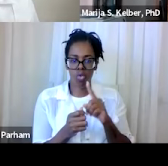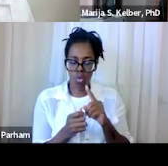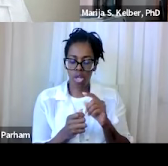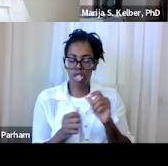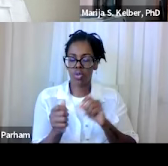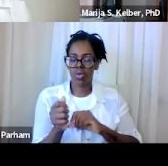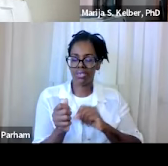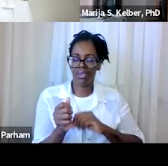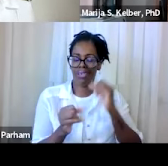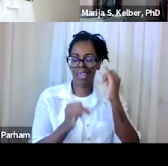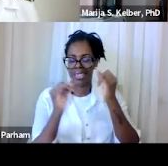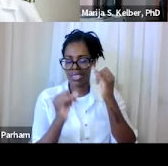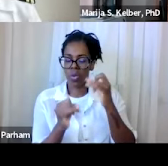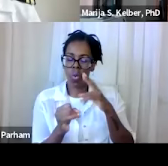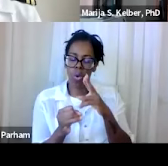or self-injurious behaviors.